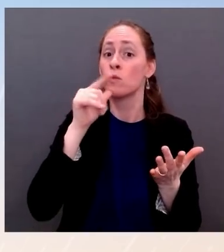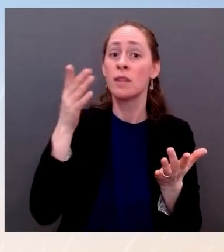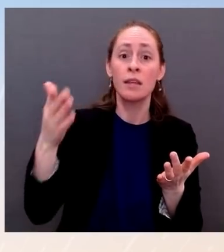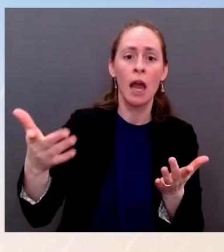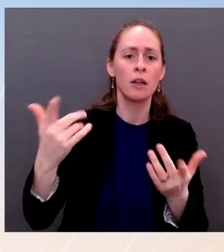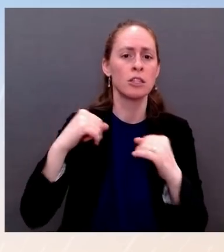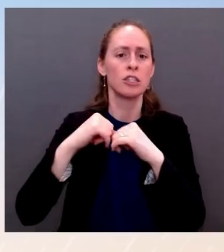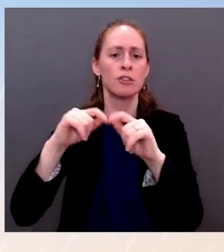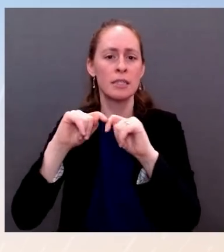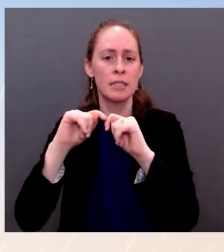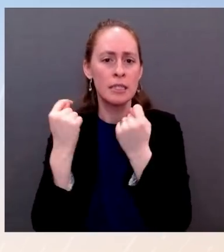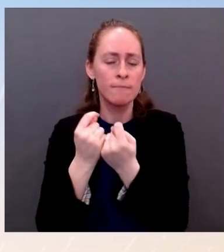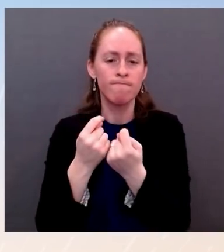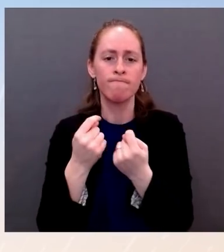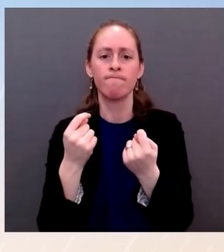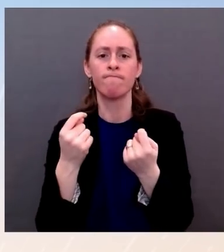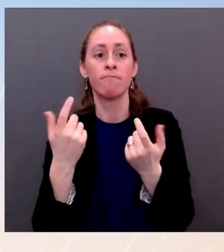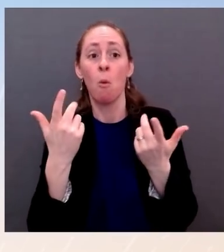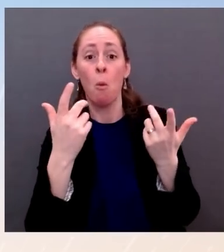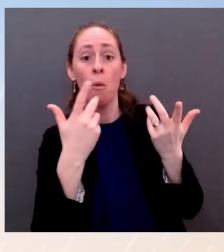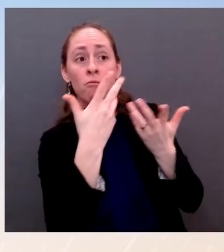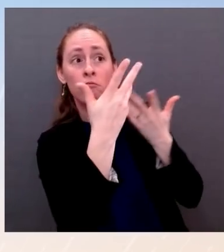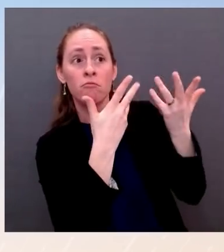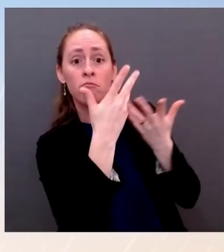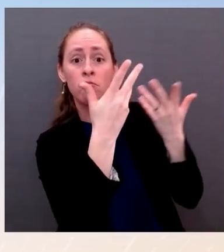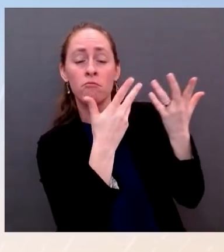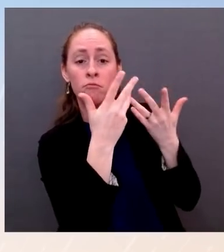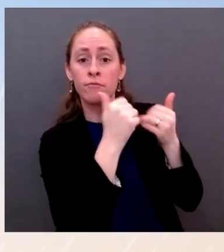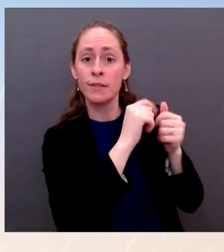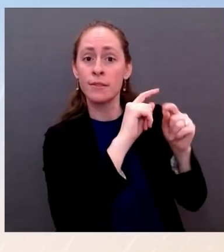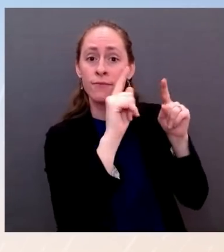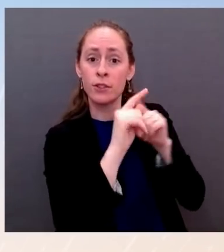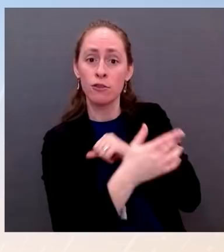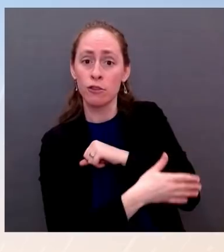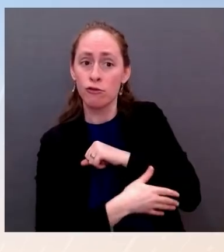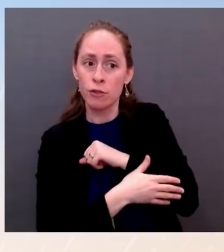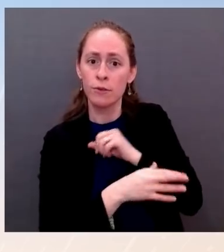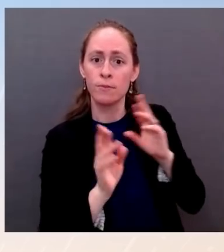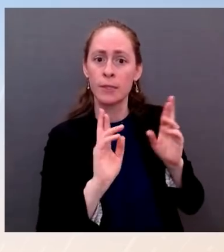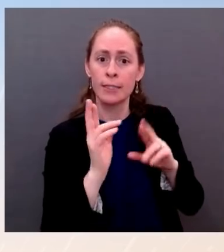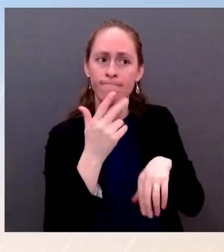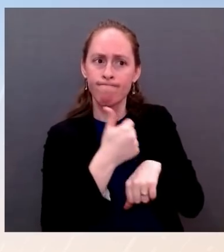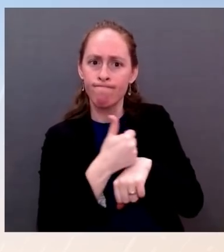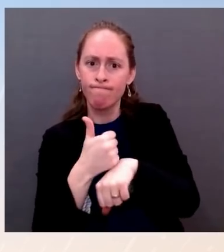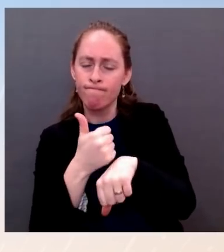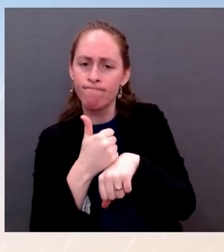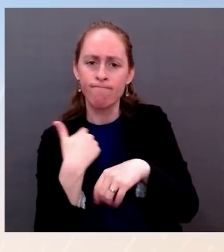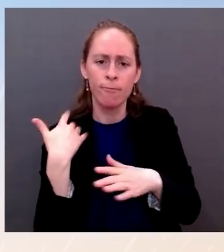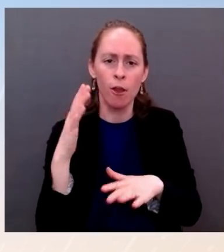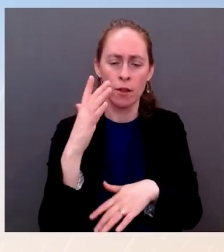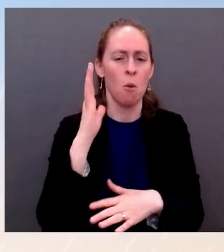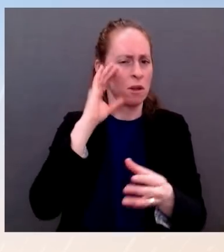We will keep you all abreast of that as we have done to date. But he is -- he'll be at Camp David, and I would expect